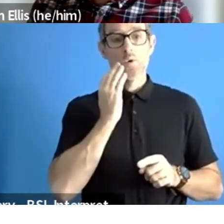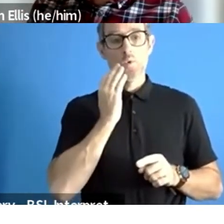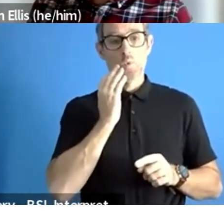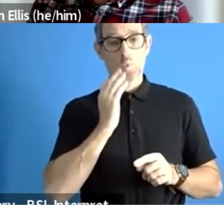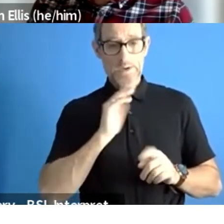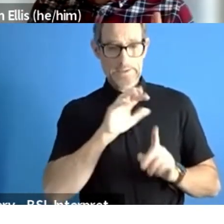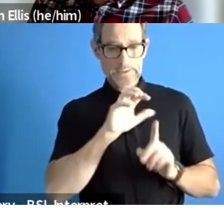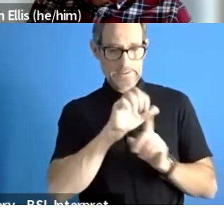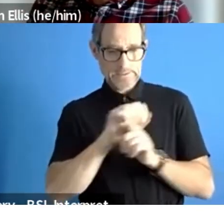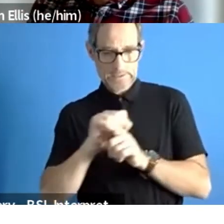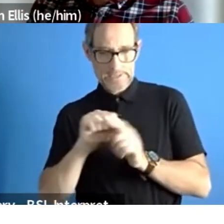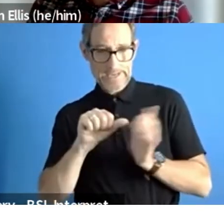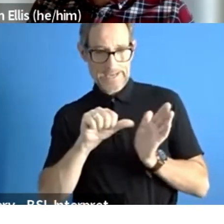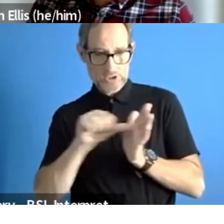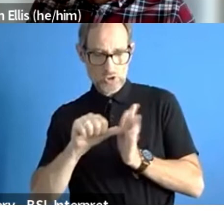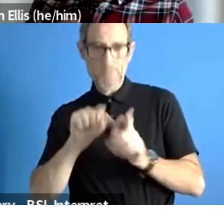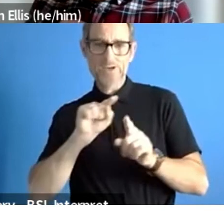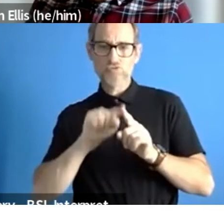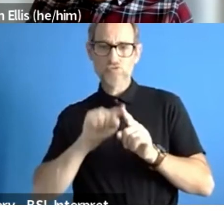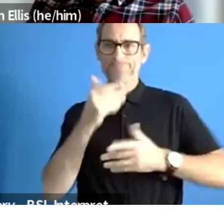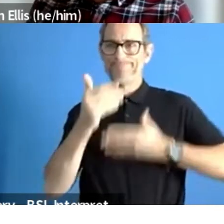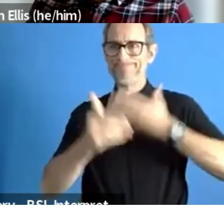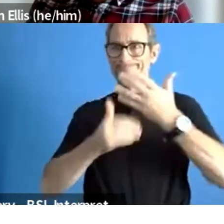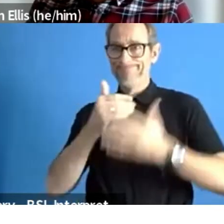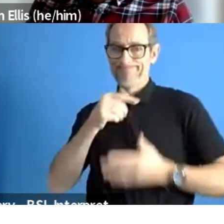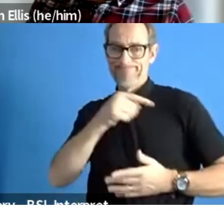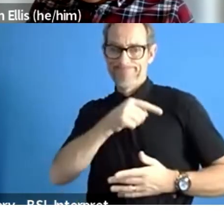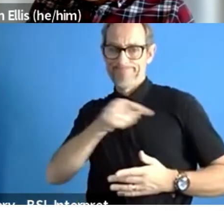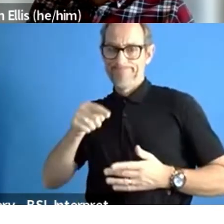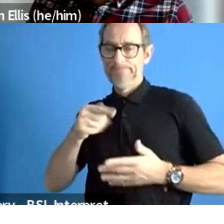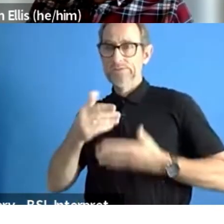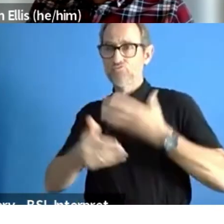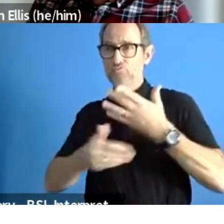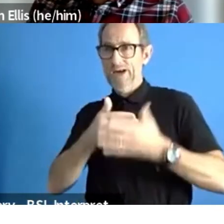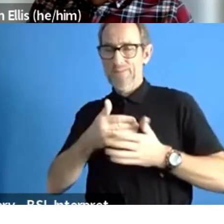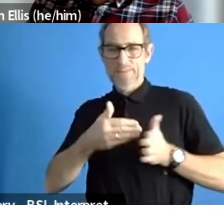tried to articulate the issue and tried to describe the barriers users might